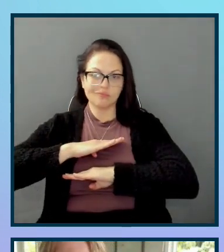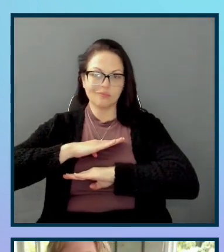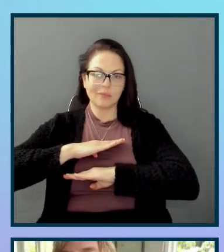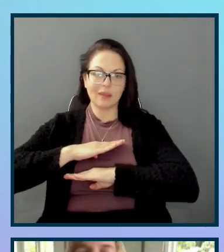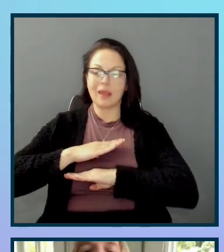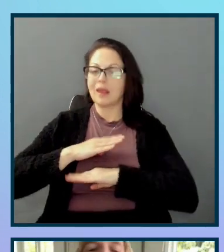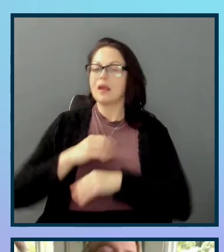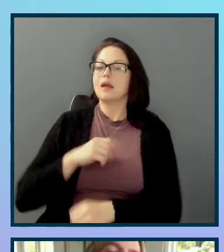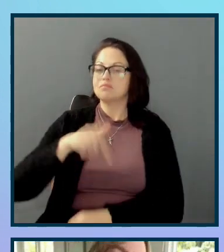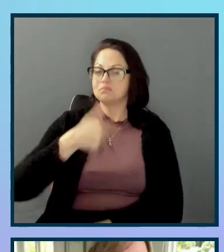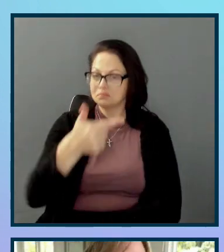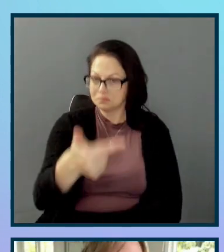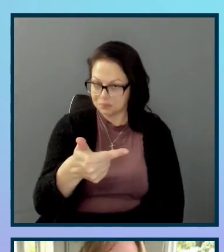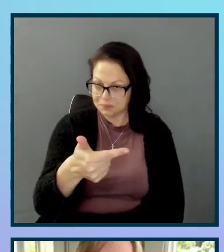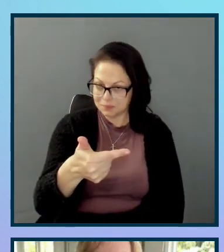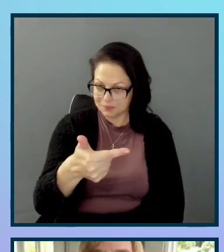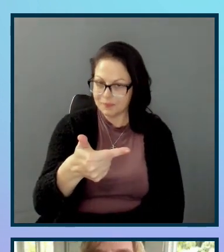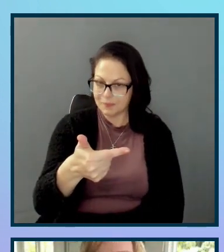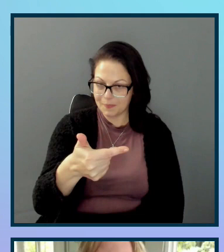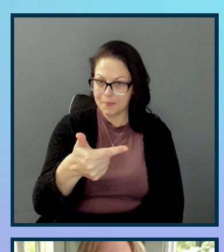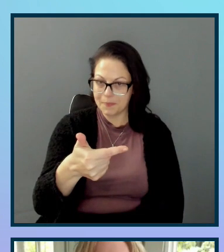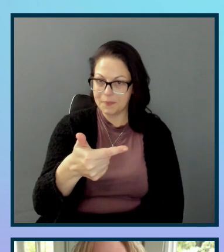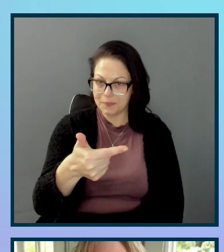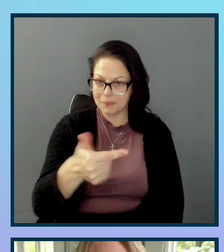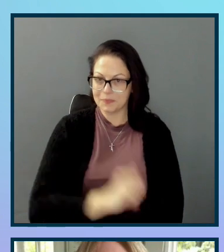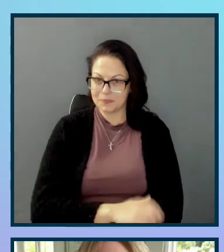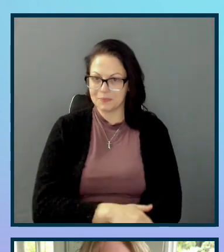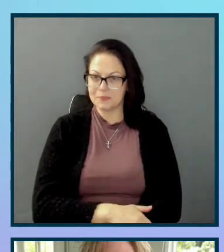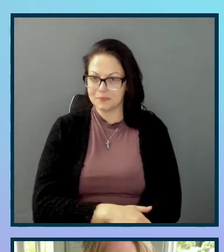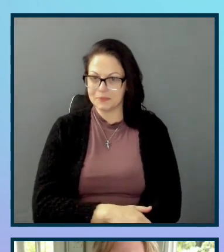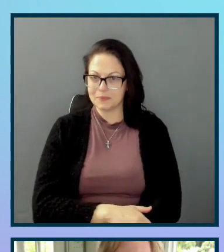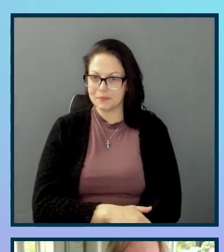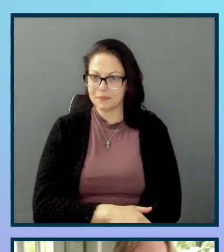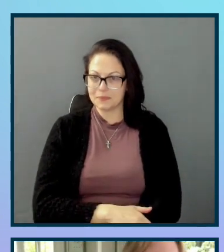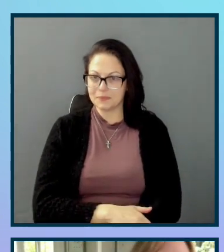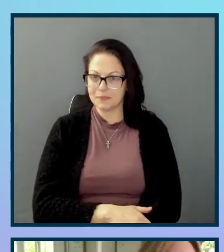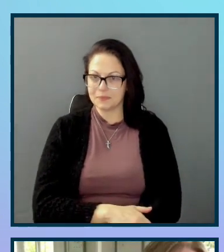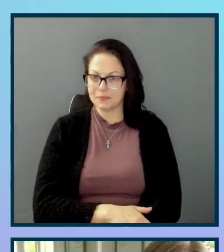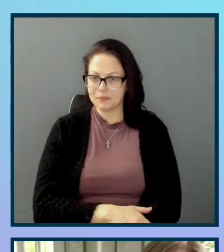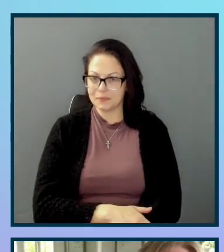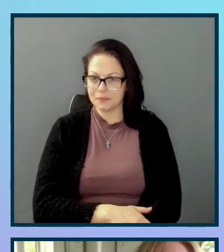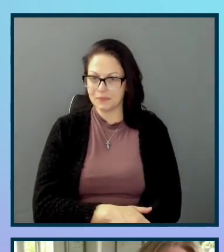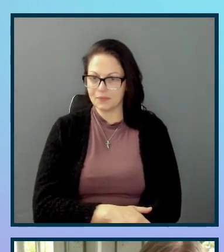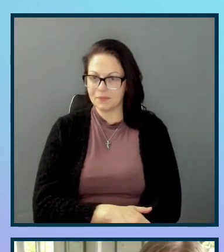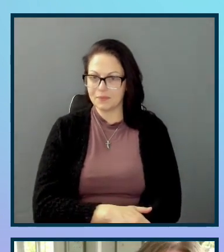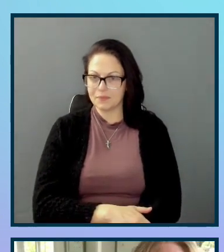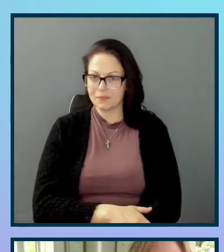which is dynamic CSS where you actually defined a design token where you say brand-primary, brand-secondary,